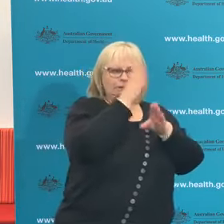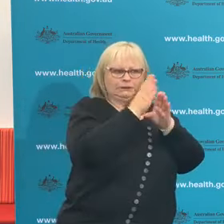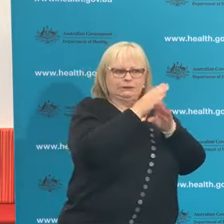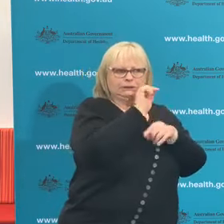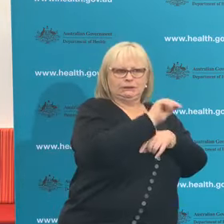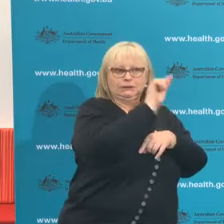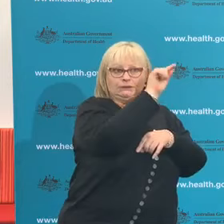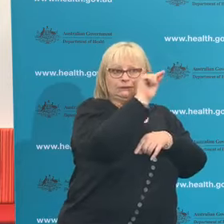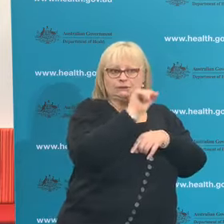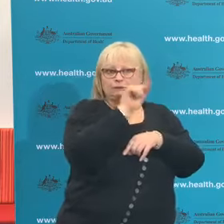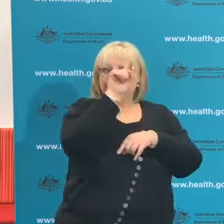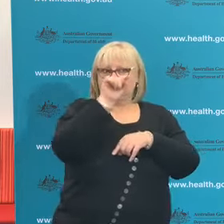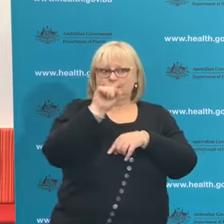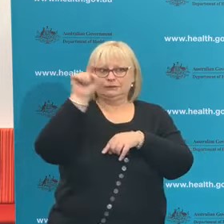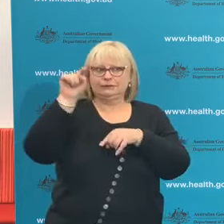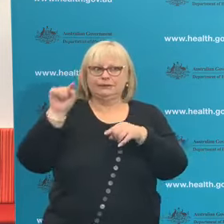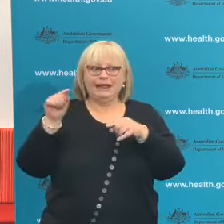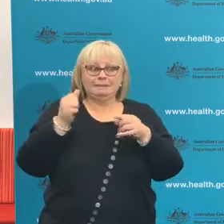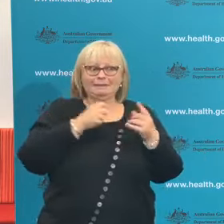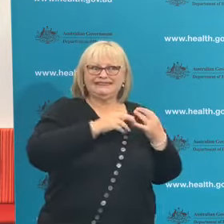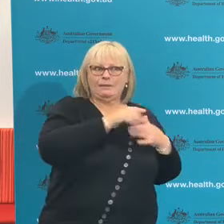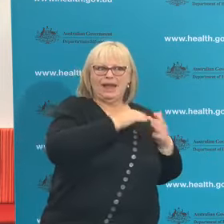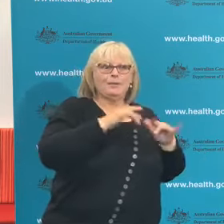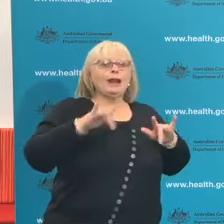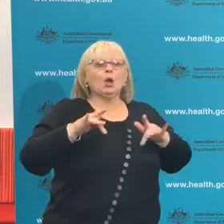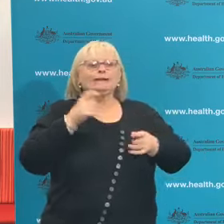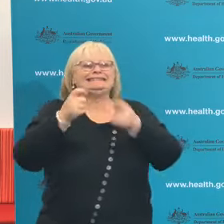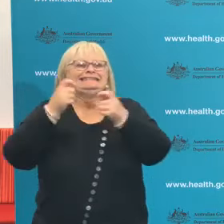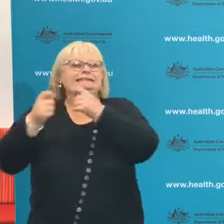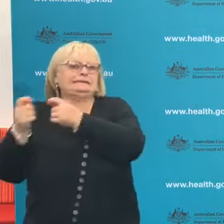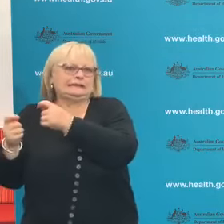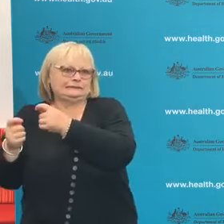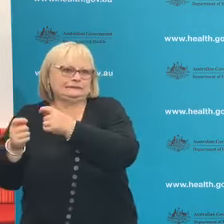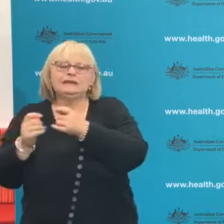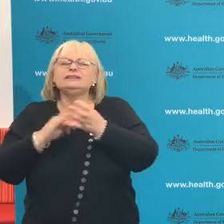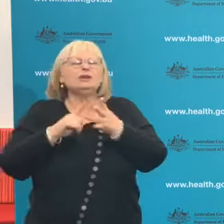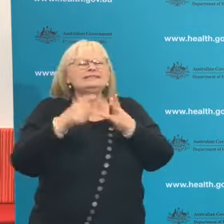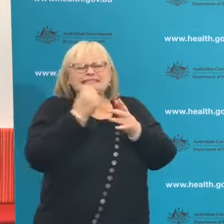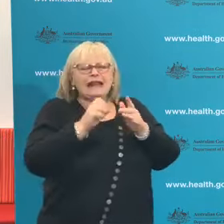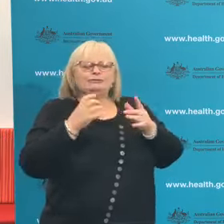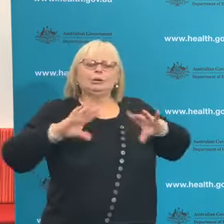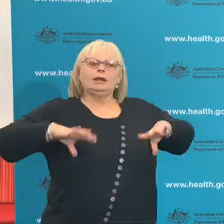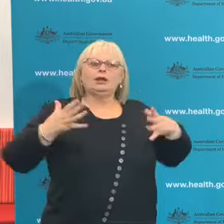be some cases circulating so you still have to have all of those public health response measures. Another question?